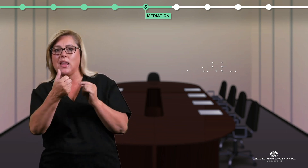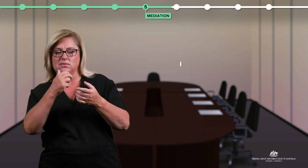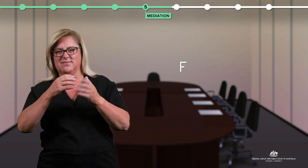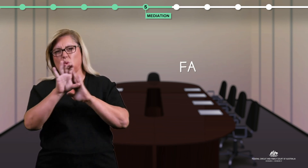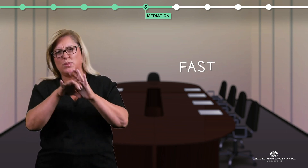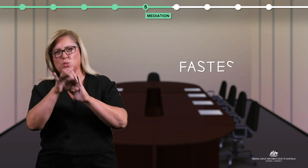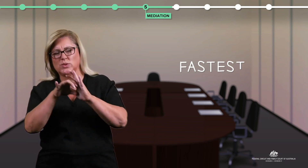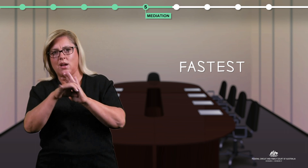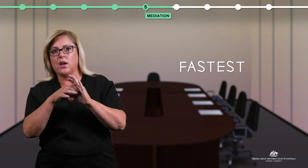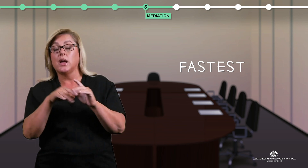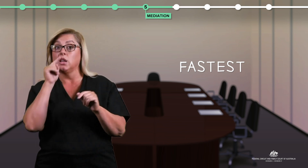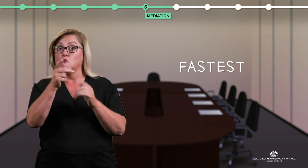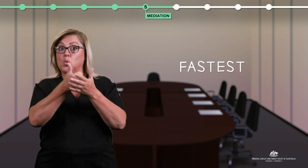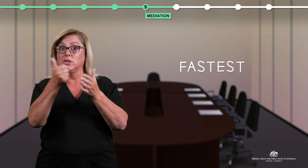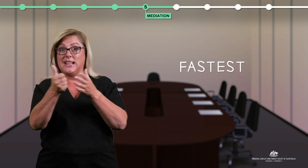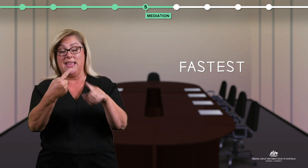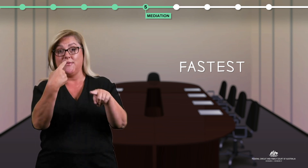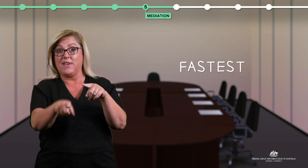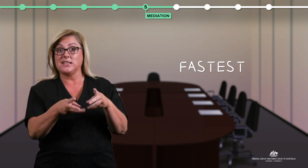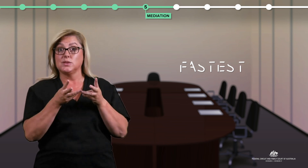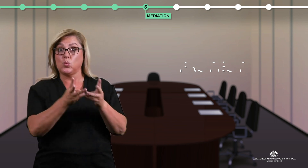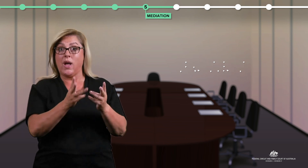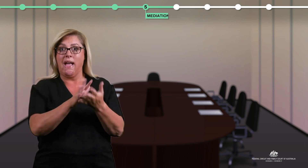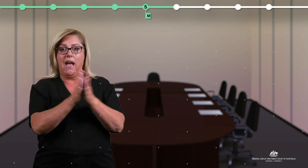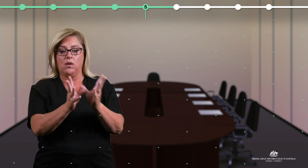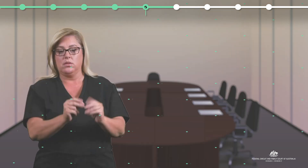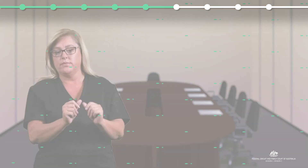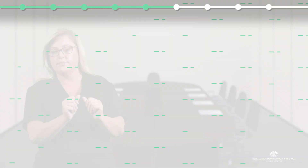often electronically, and is usually the fastest way to a resolution.